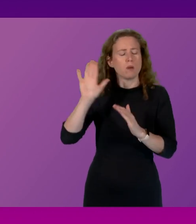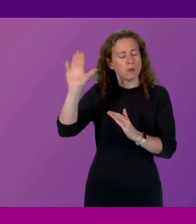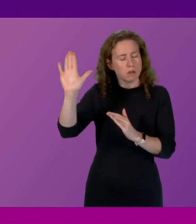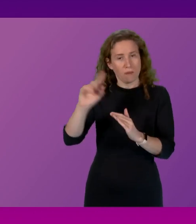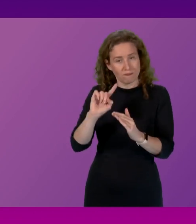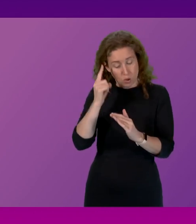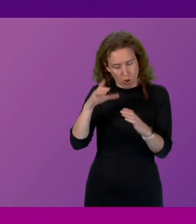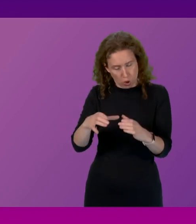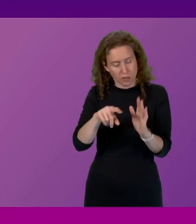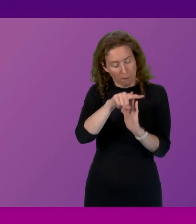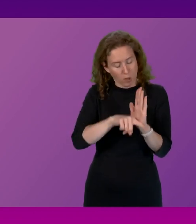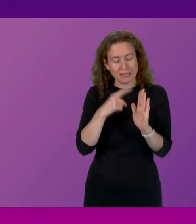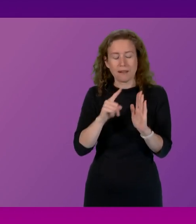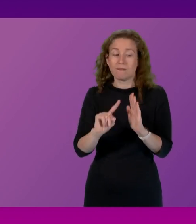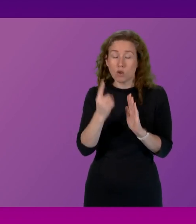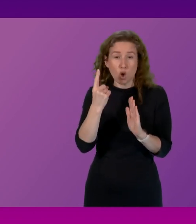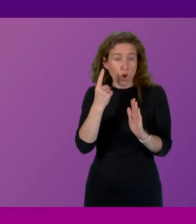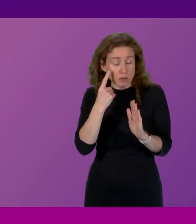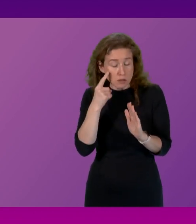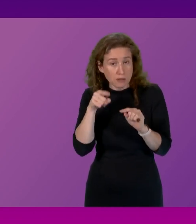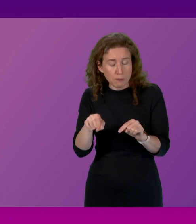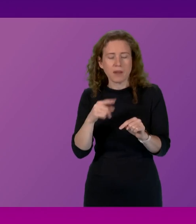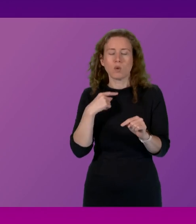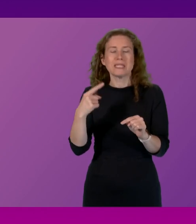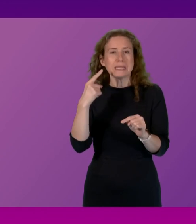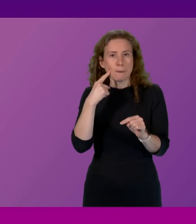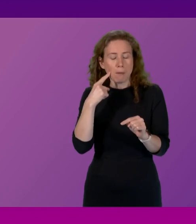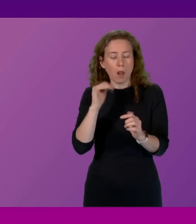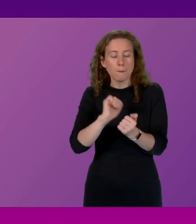of prosecution policy is for simple possession offences within this particular pilot.